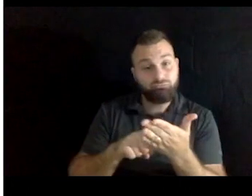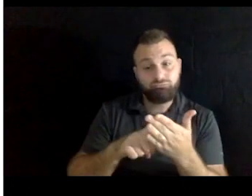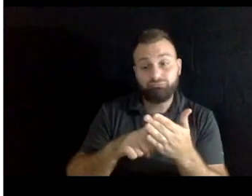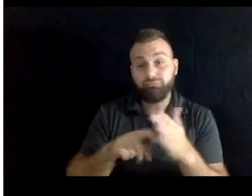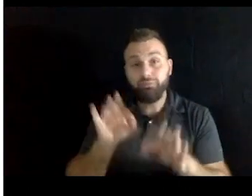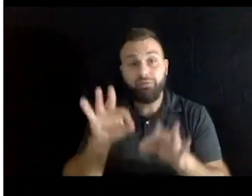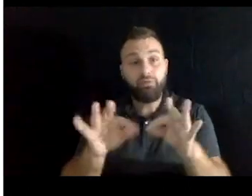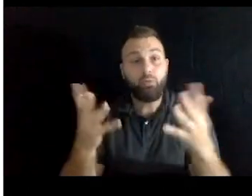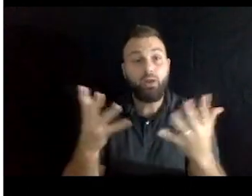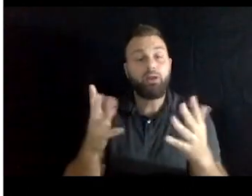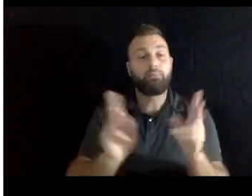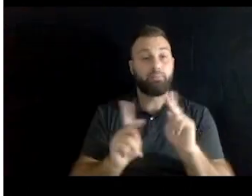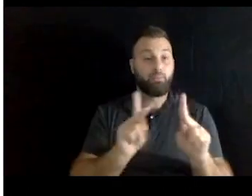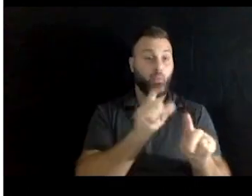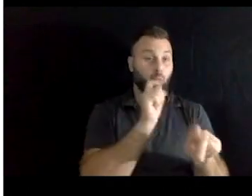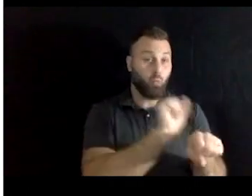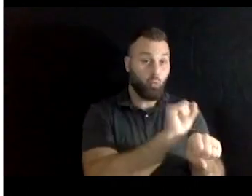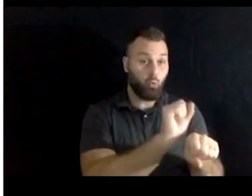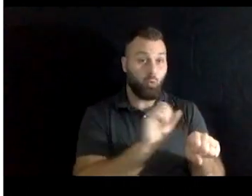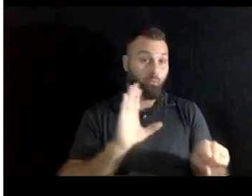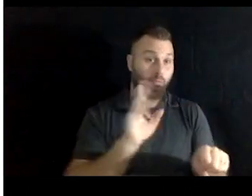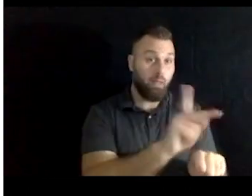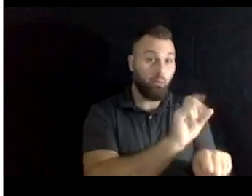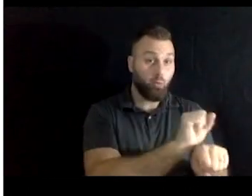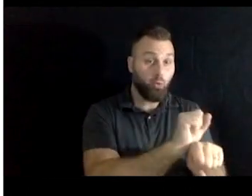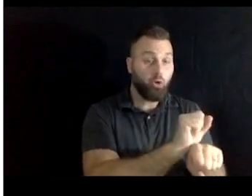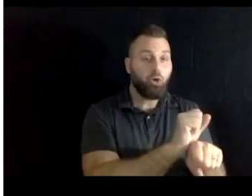people to increase their employment increased their earnings enough so